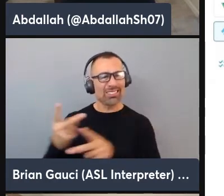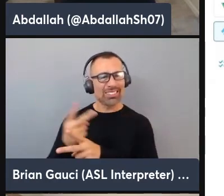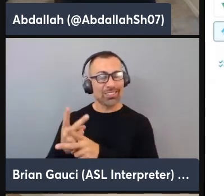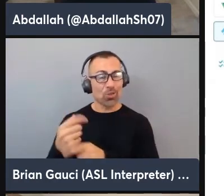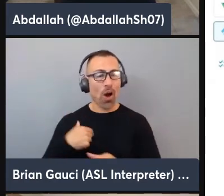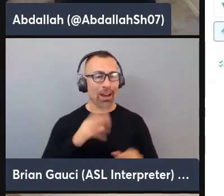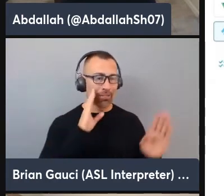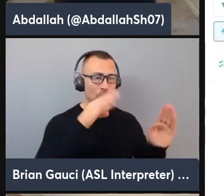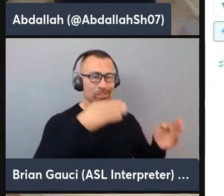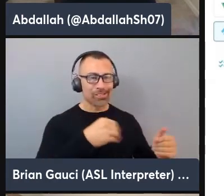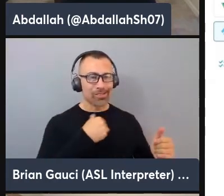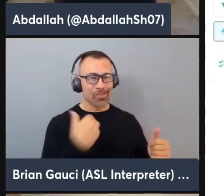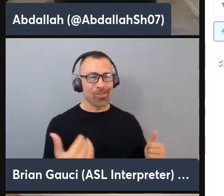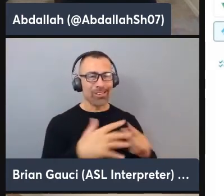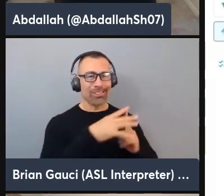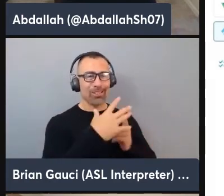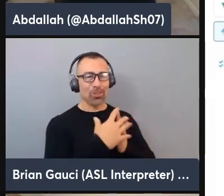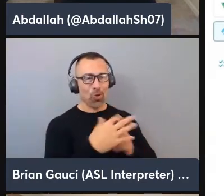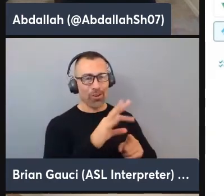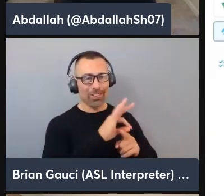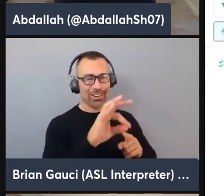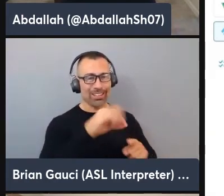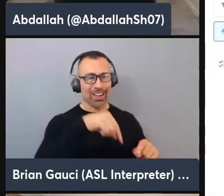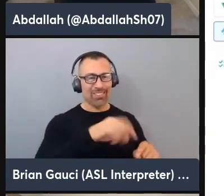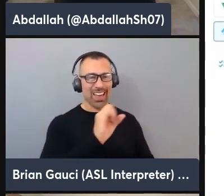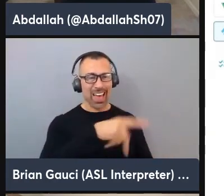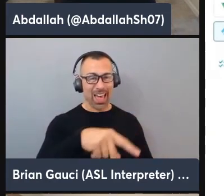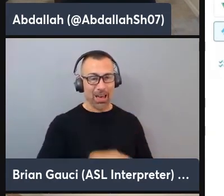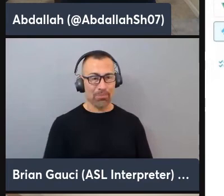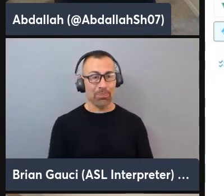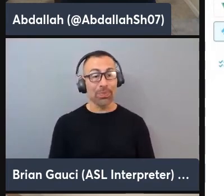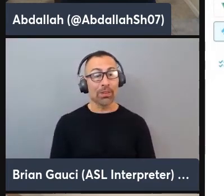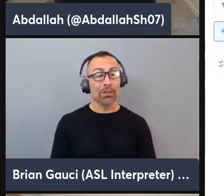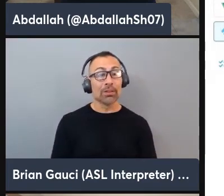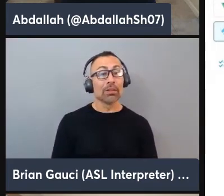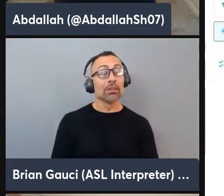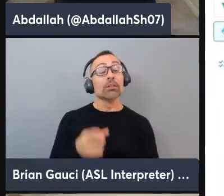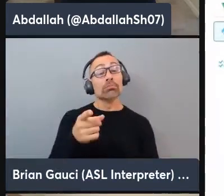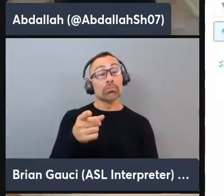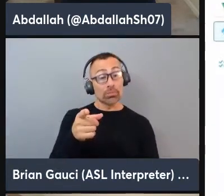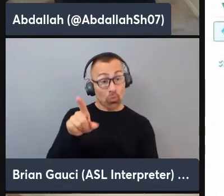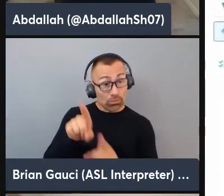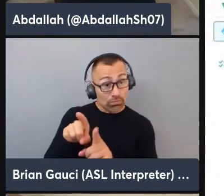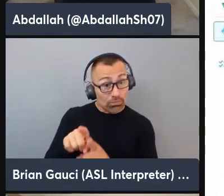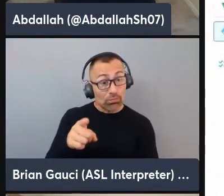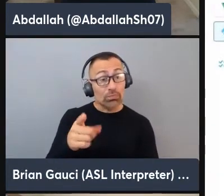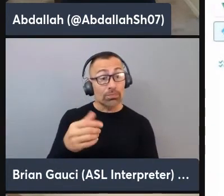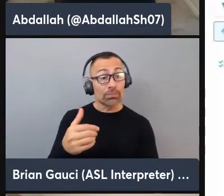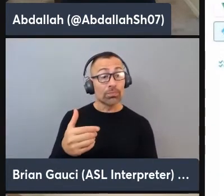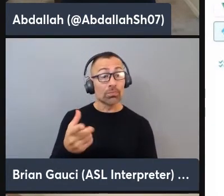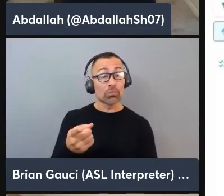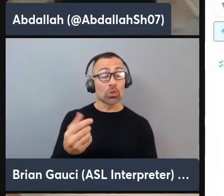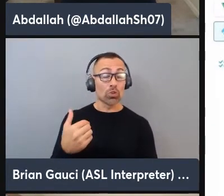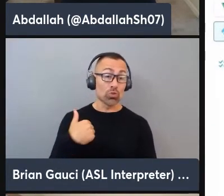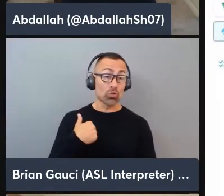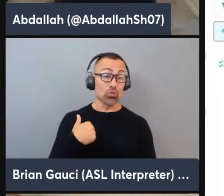And what you can do as well on top of that, is also, you have the ability to do full UI customization.